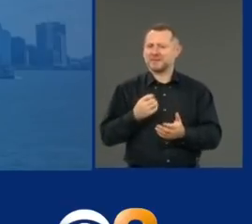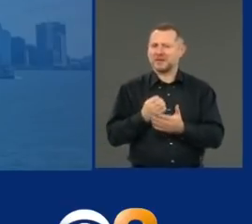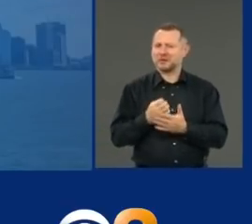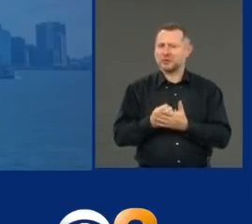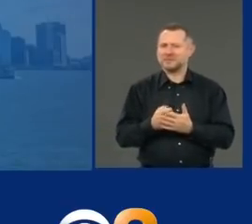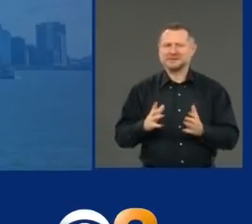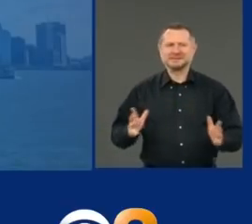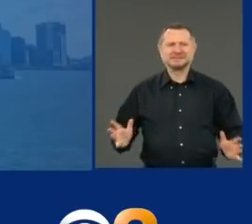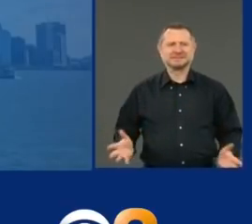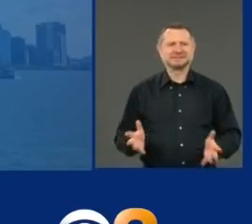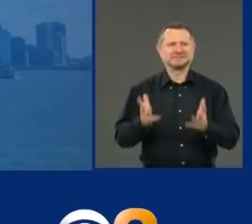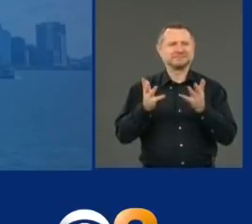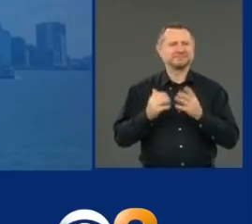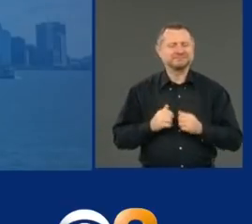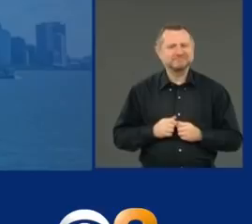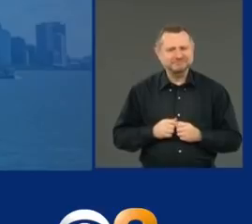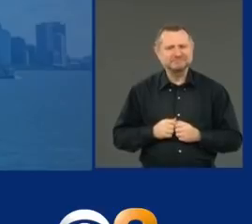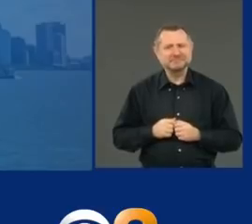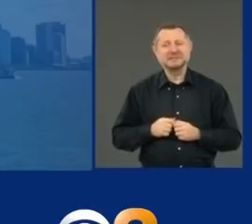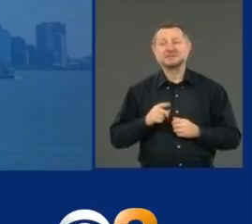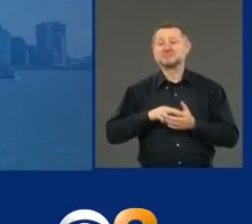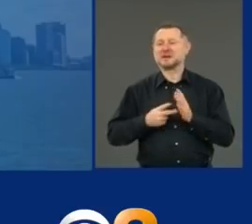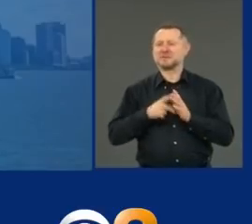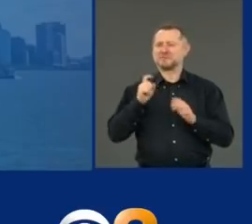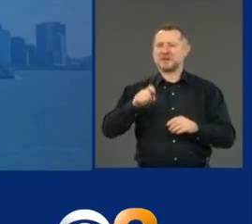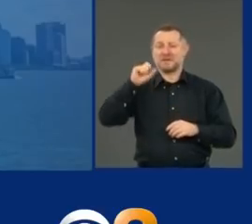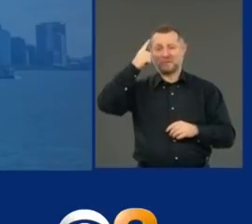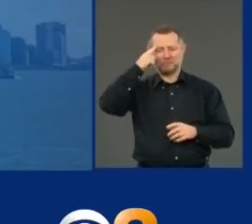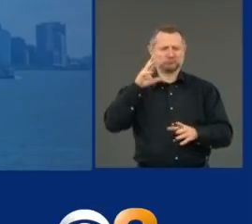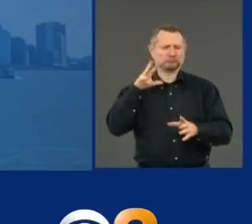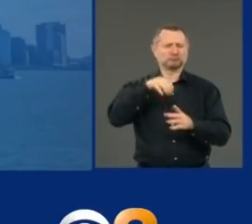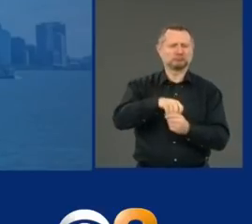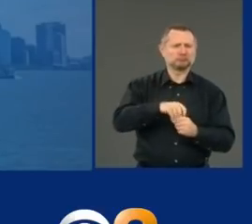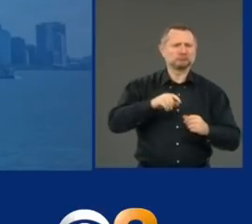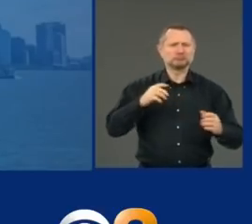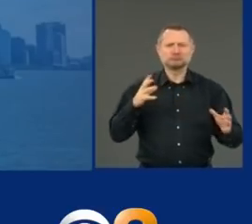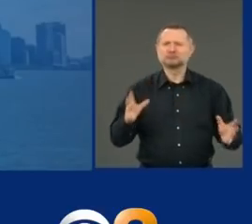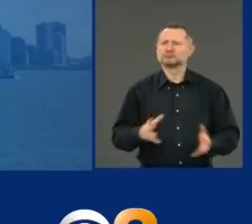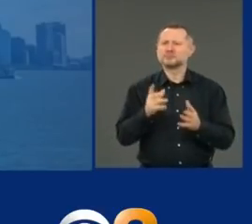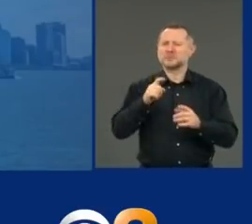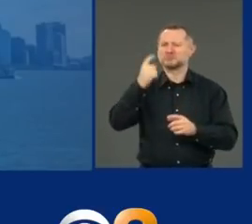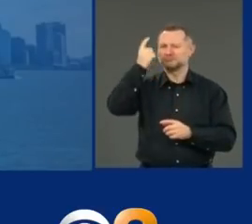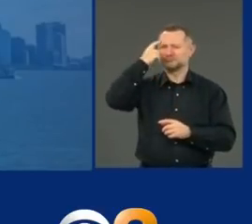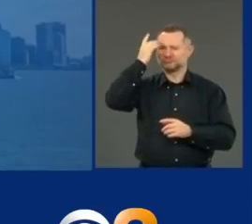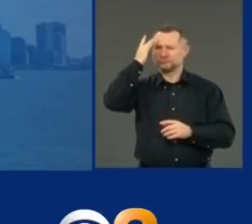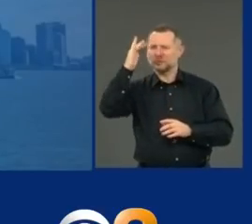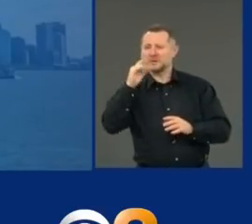THERE ARE PEOPLE WHO WILL DECIDE THAT THEY WANT TO STAY HOME AND DO WORK FROM HOME. WE ARE GOING